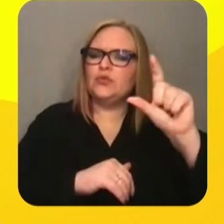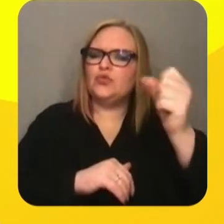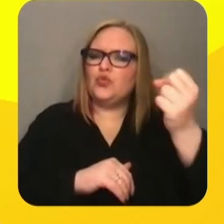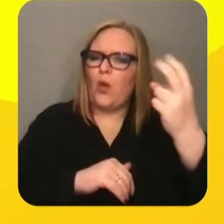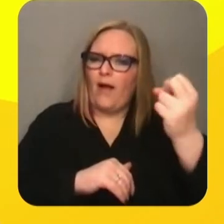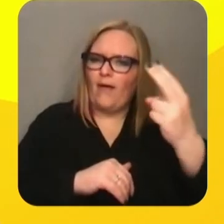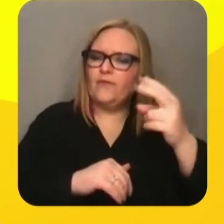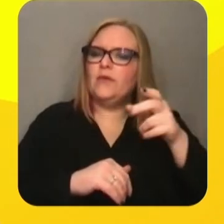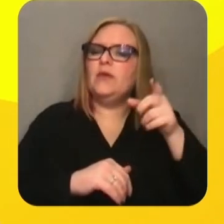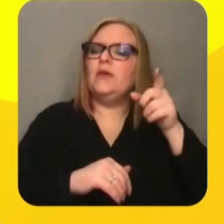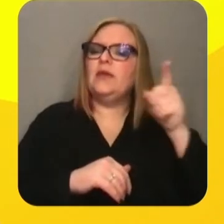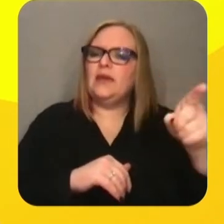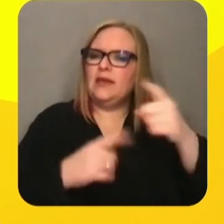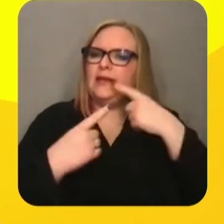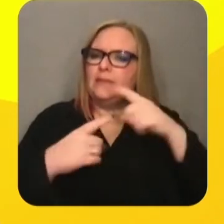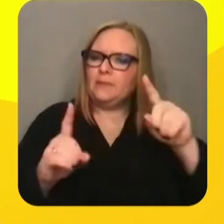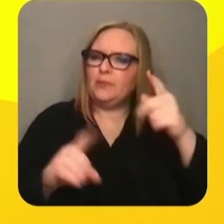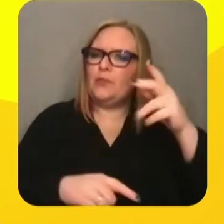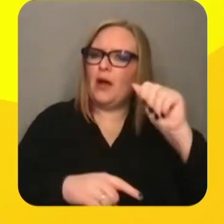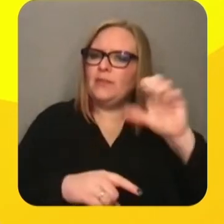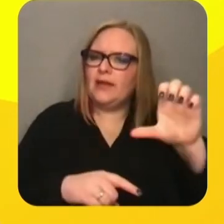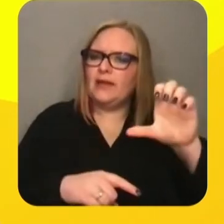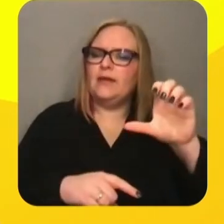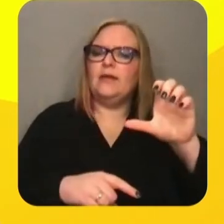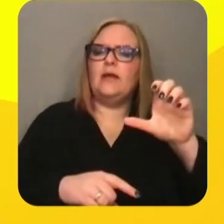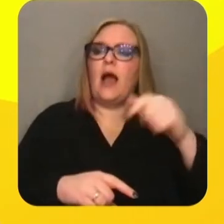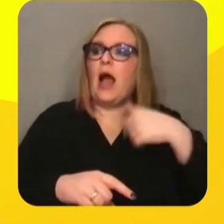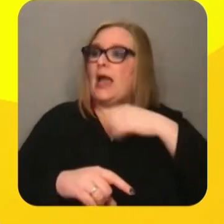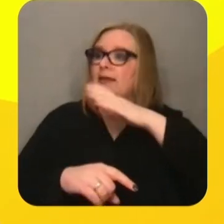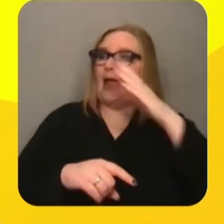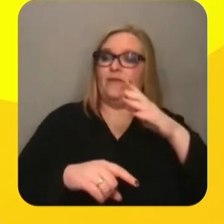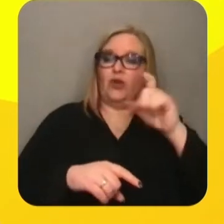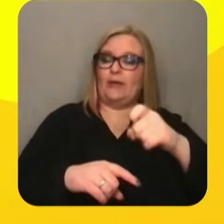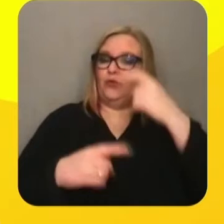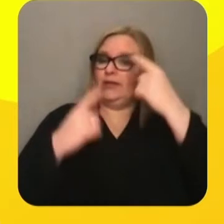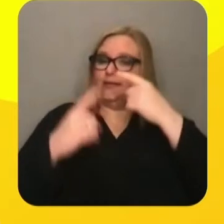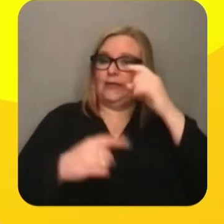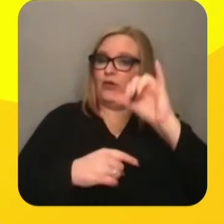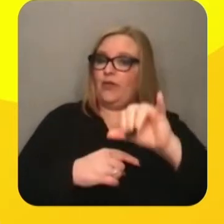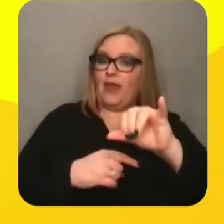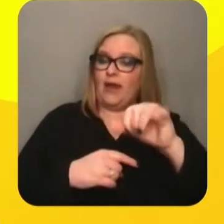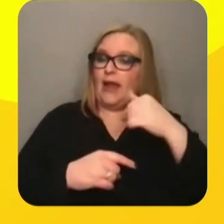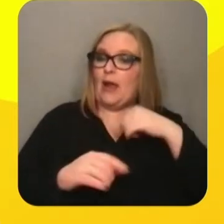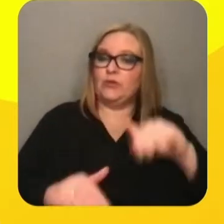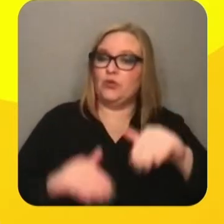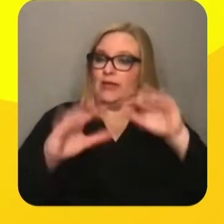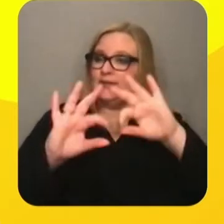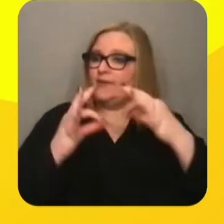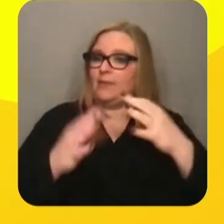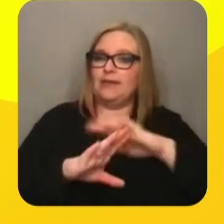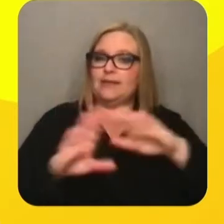"Look this is something that I've never had to consider. I was raised in a family where we didn't talk about race. We didn't talk about that kind of difference.